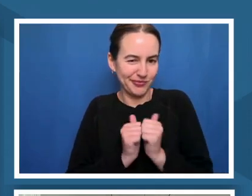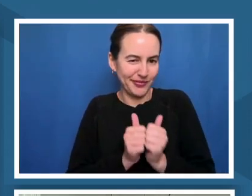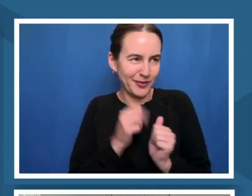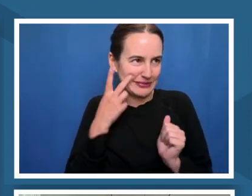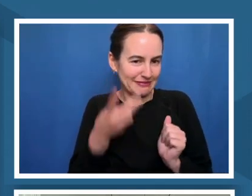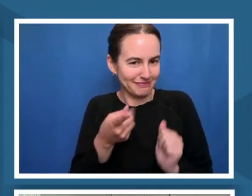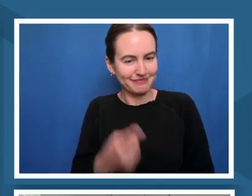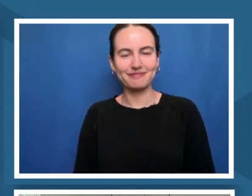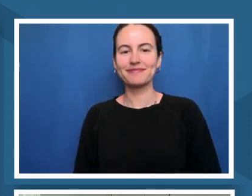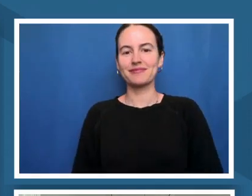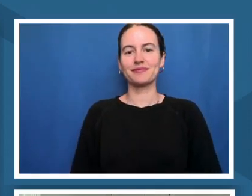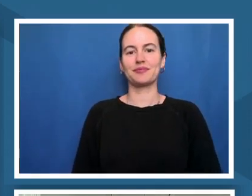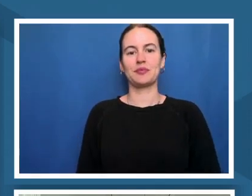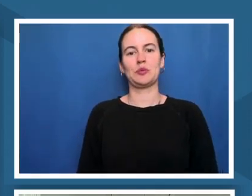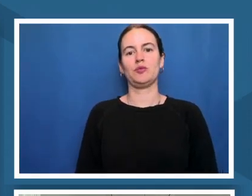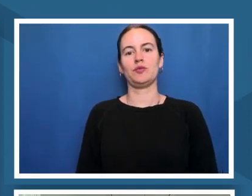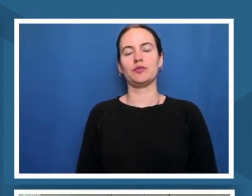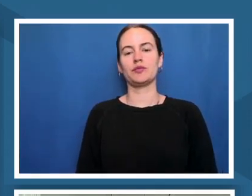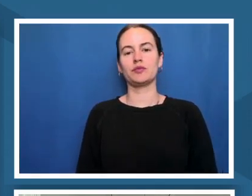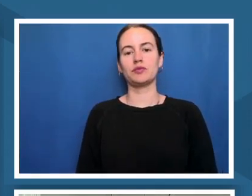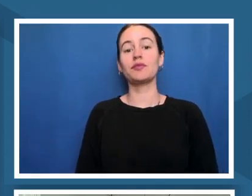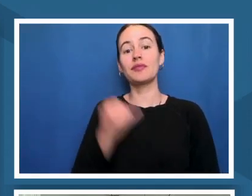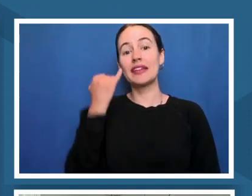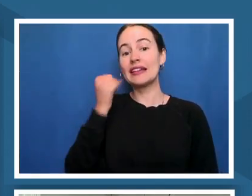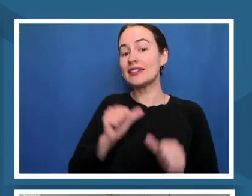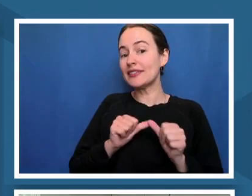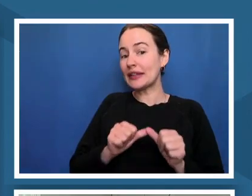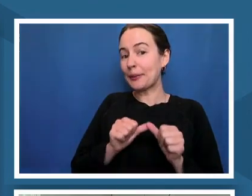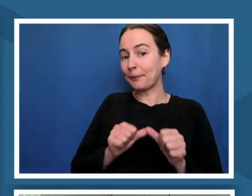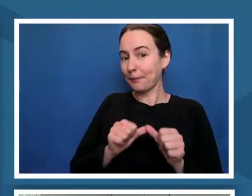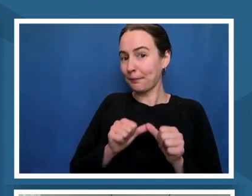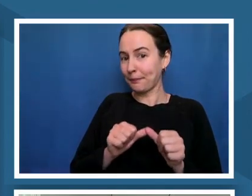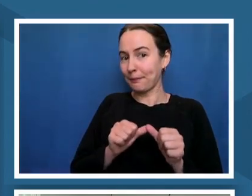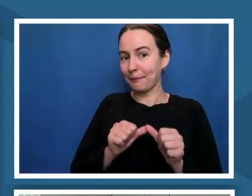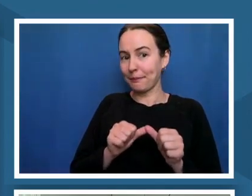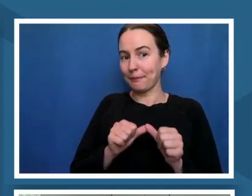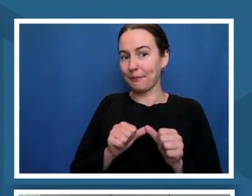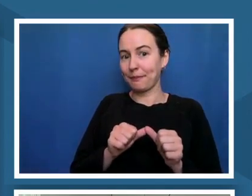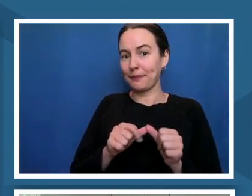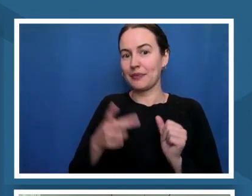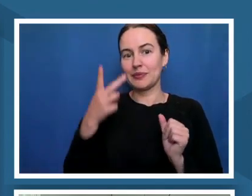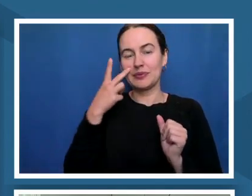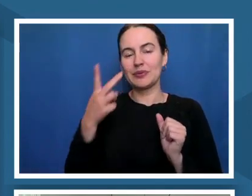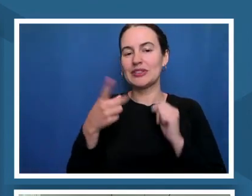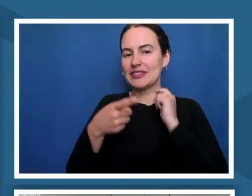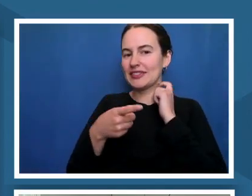just like jen if you'll keep advancing you're gonna get to this slide just with